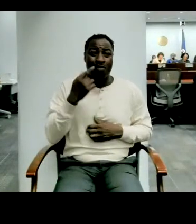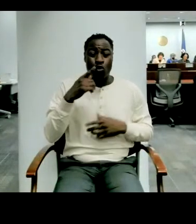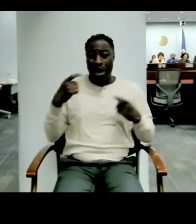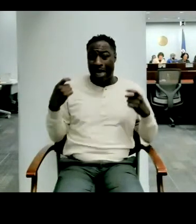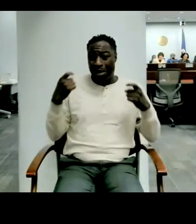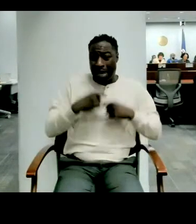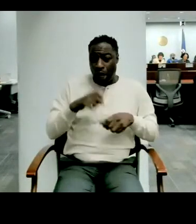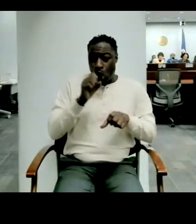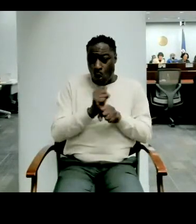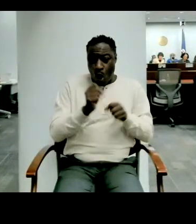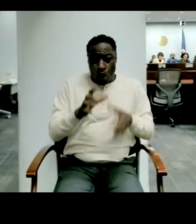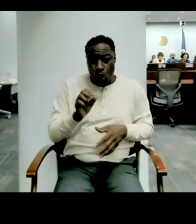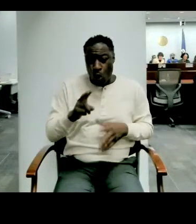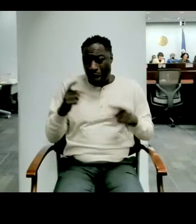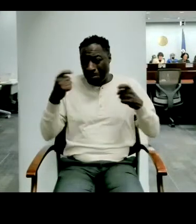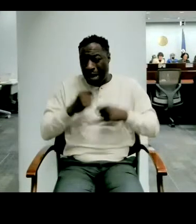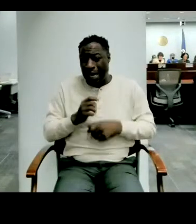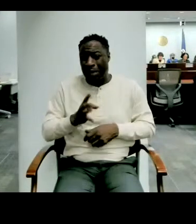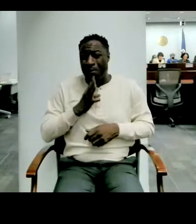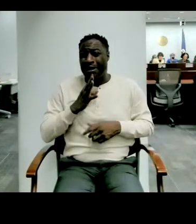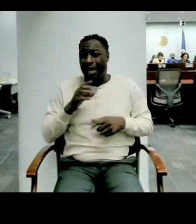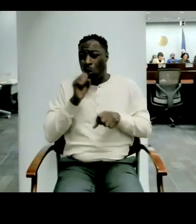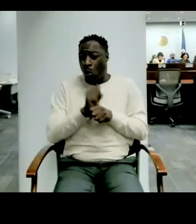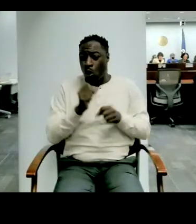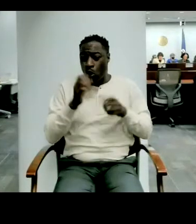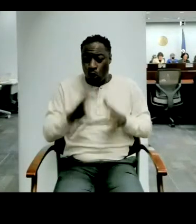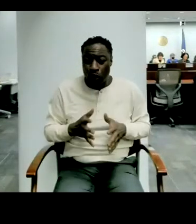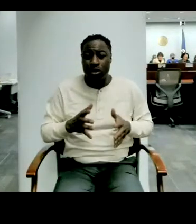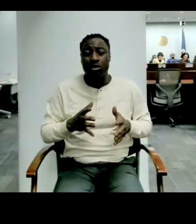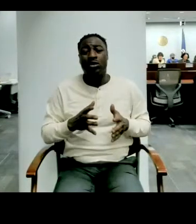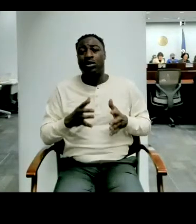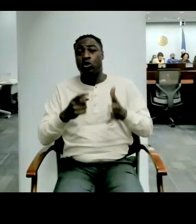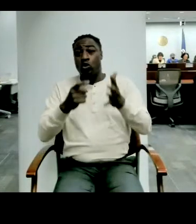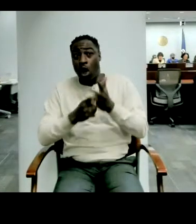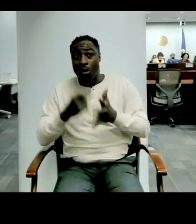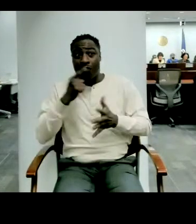workers or Hispanic speaking workers, so um the requirement for Spanish speaking